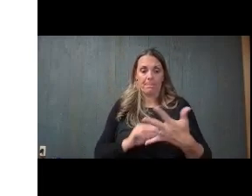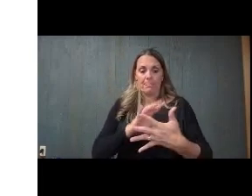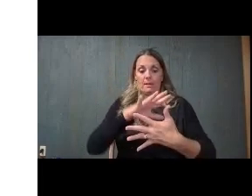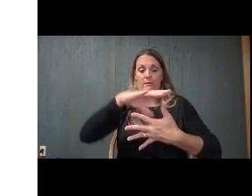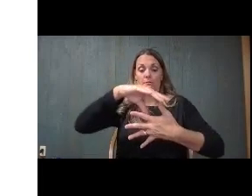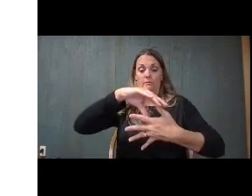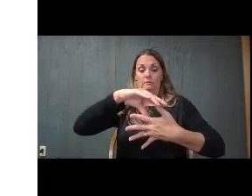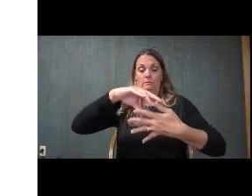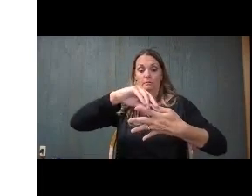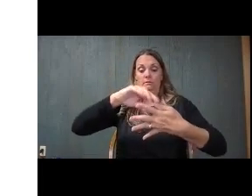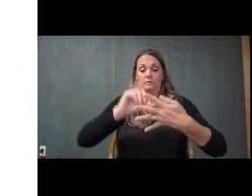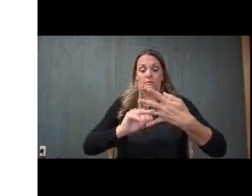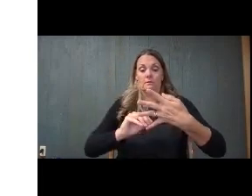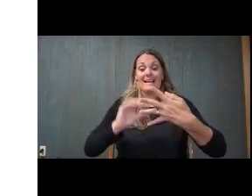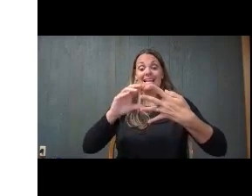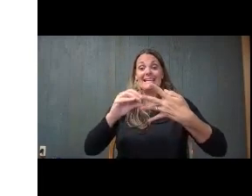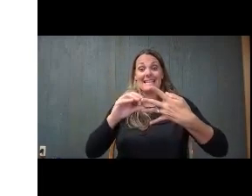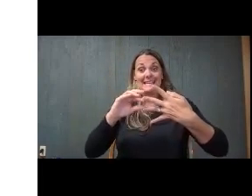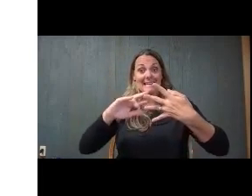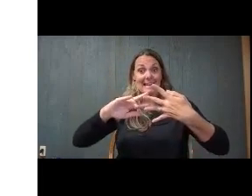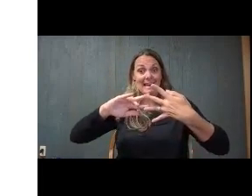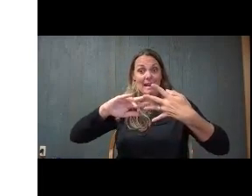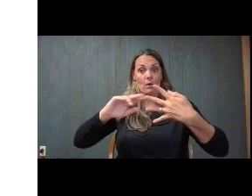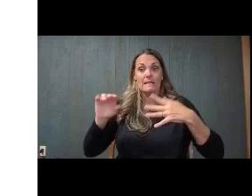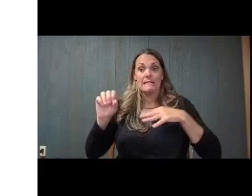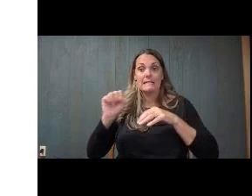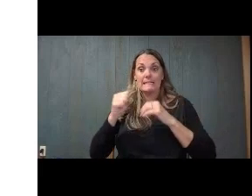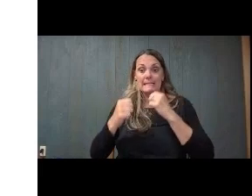So here's where the staffing and training plan requirements.